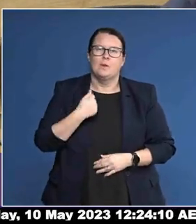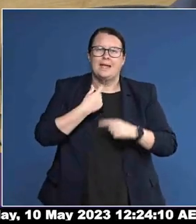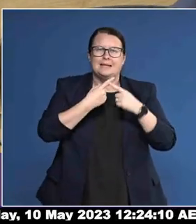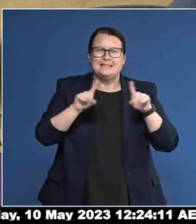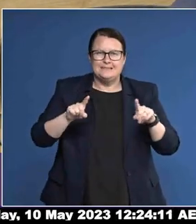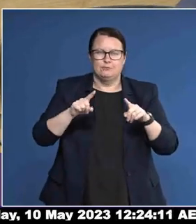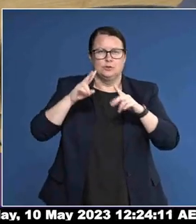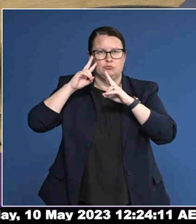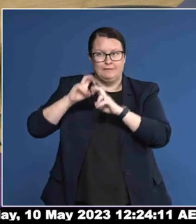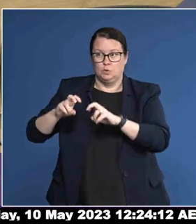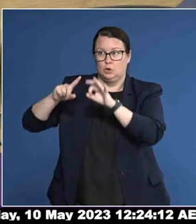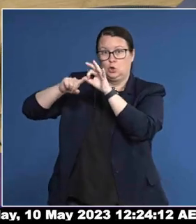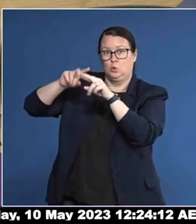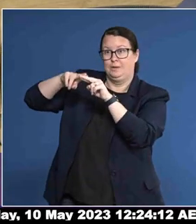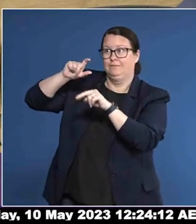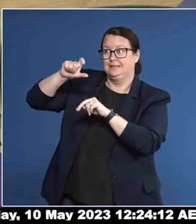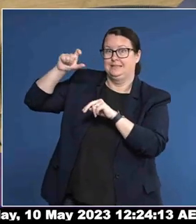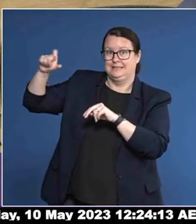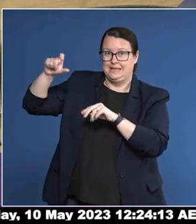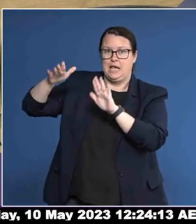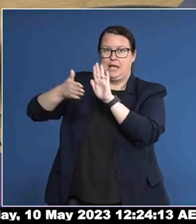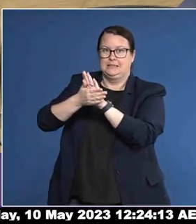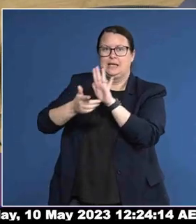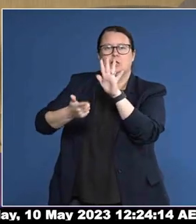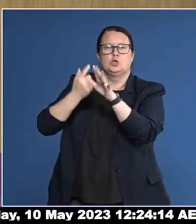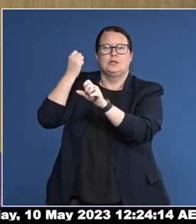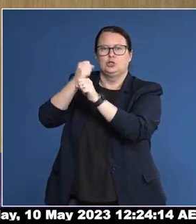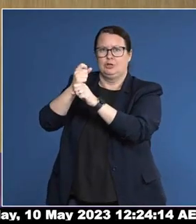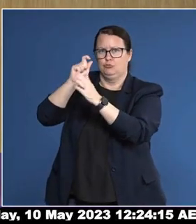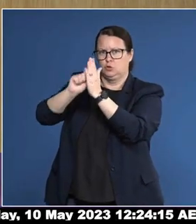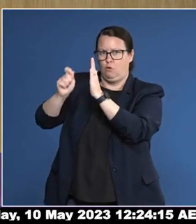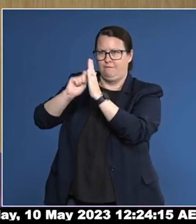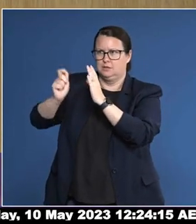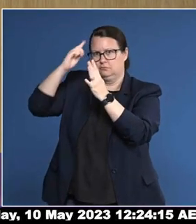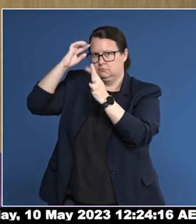directed by the Attorney-General. So, this was, I think, the third or the fourth one that we were going through, so we